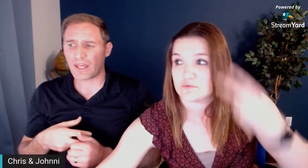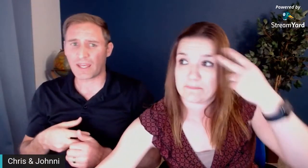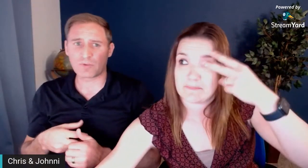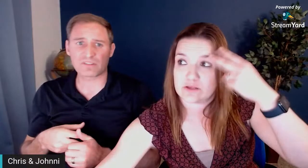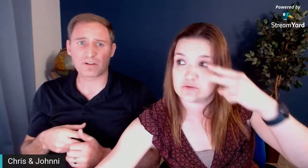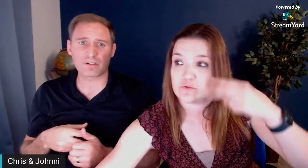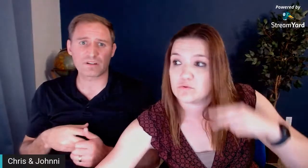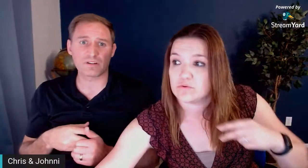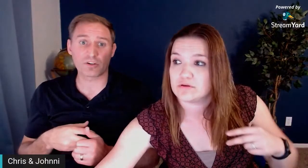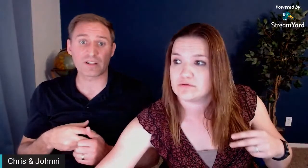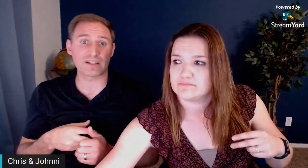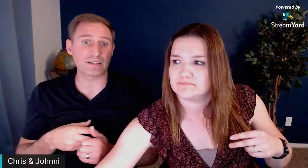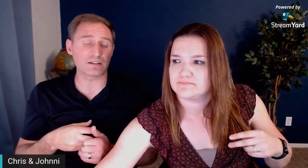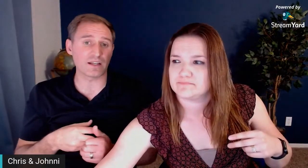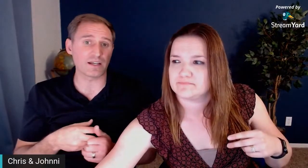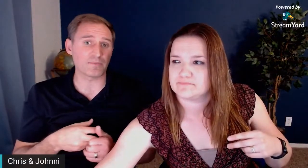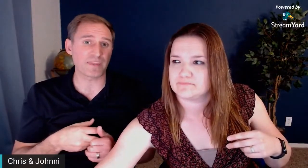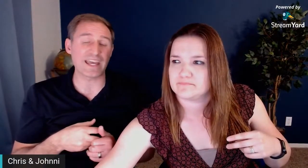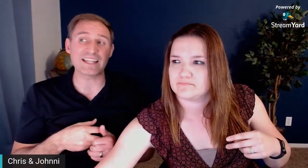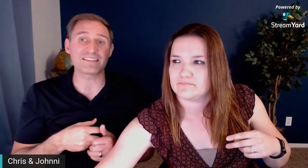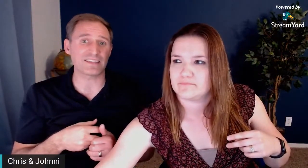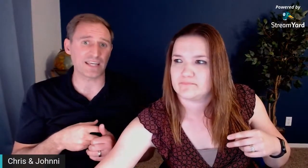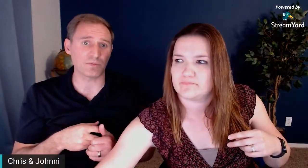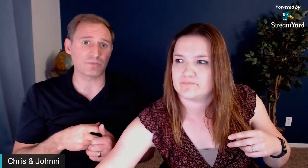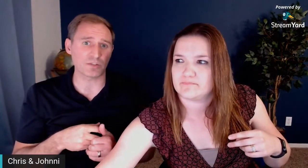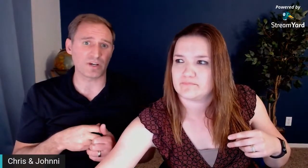and we started learning a little um lsm like what